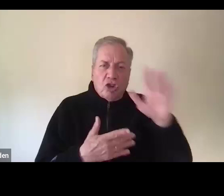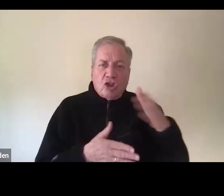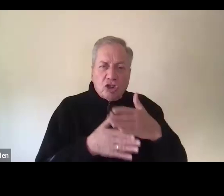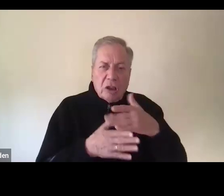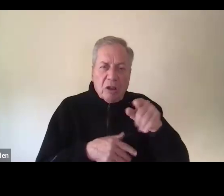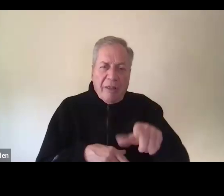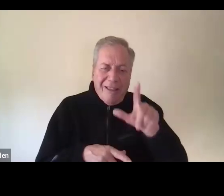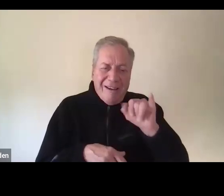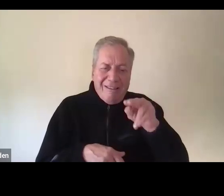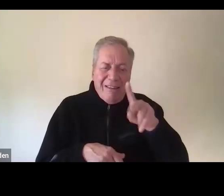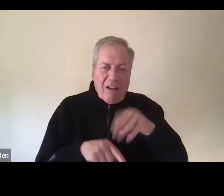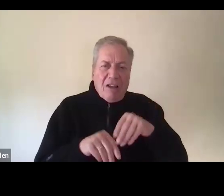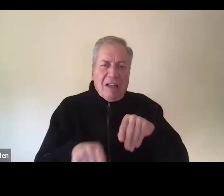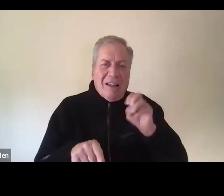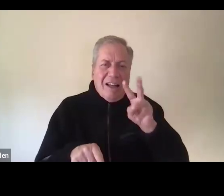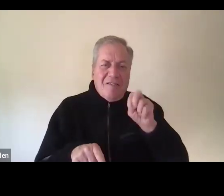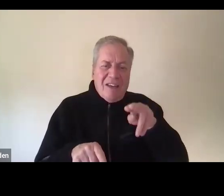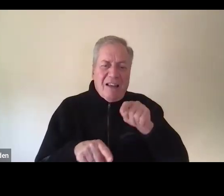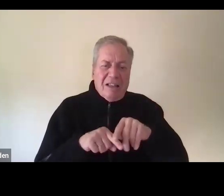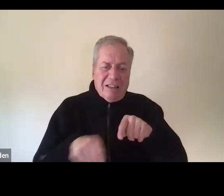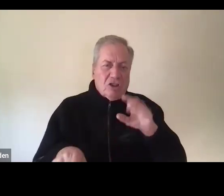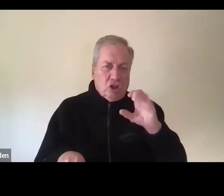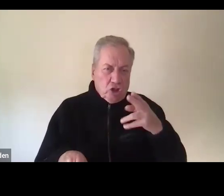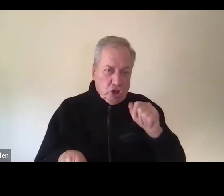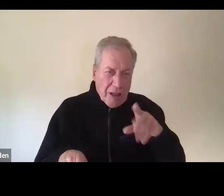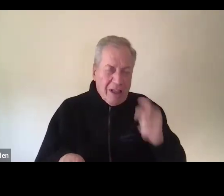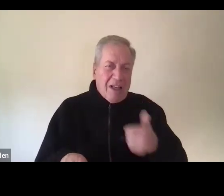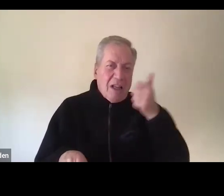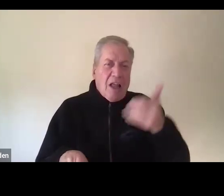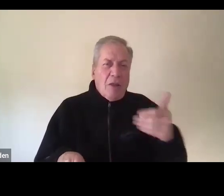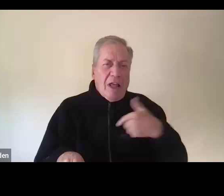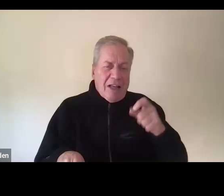the link to that event in the chat. The other thing I need to bring